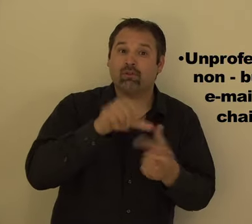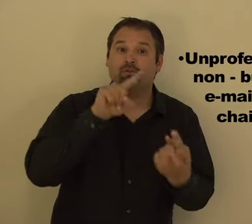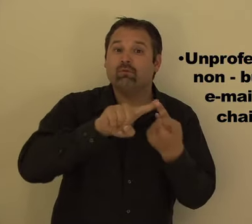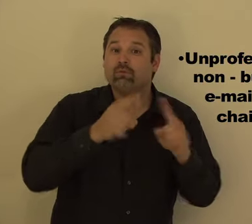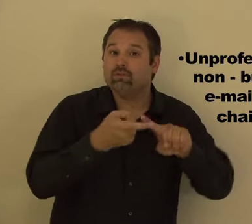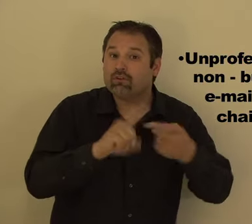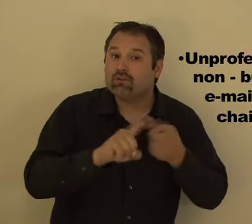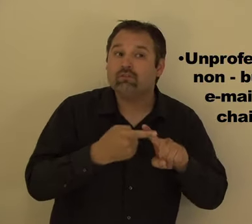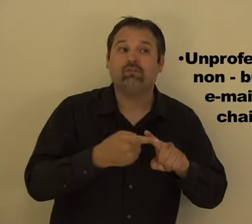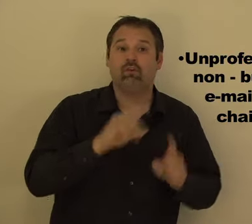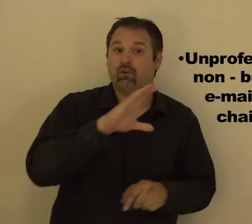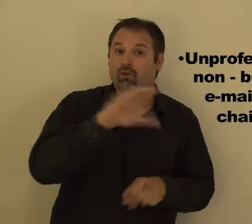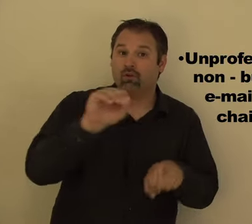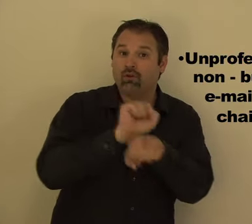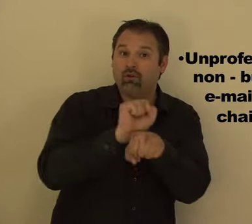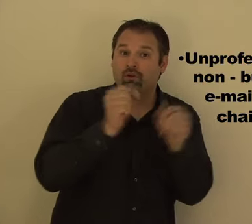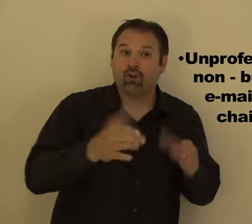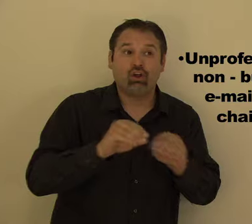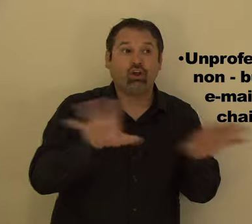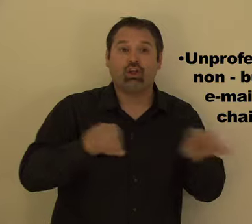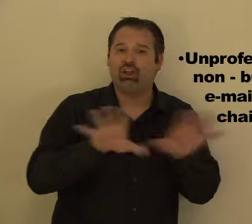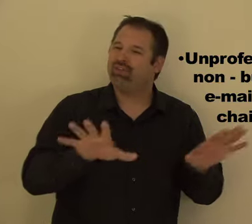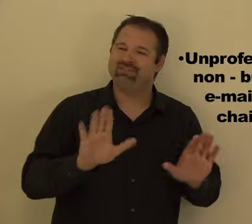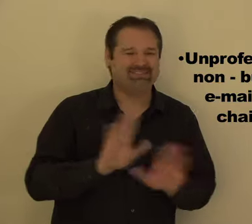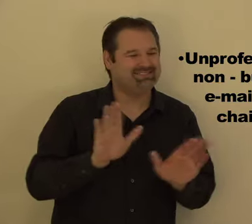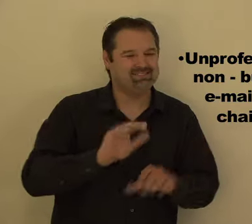Make sure you are using the company email address